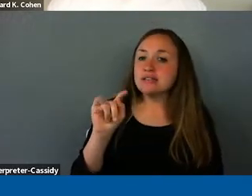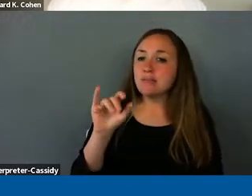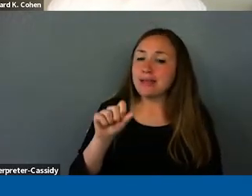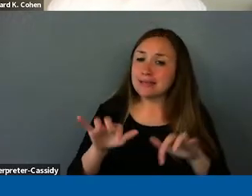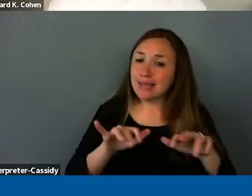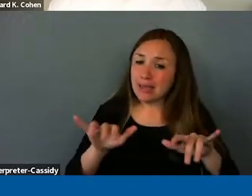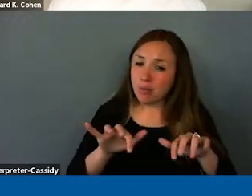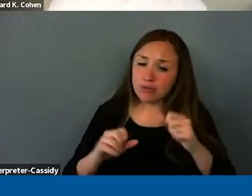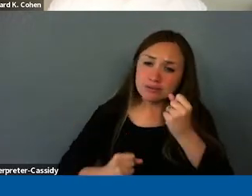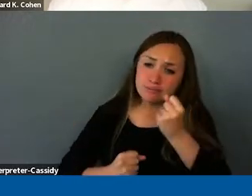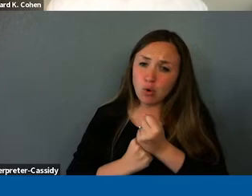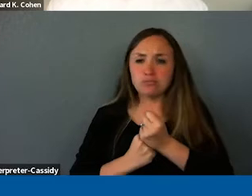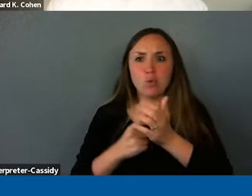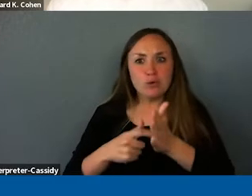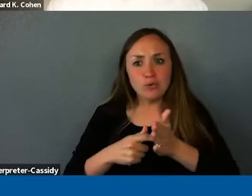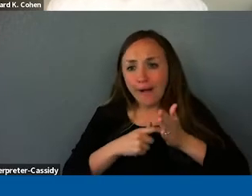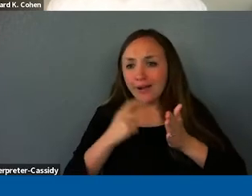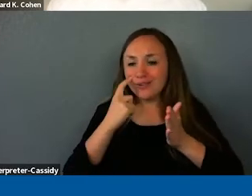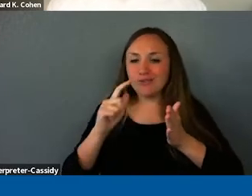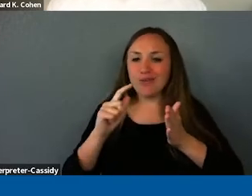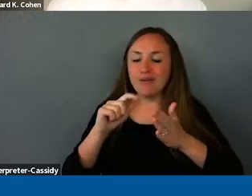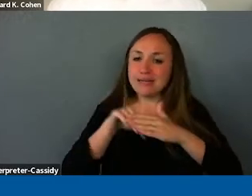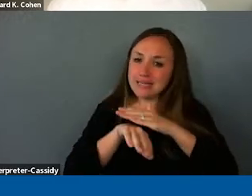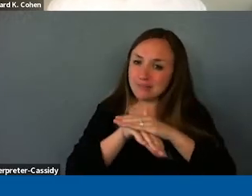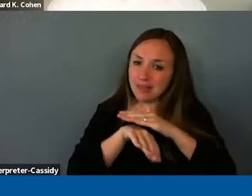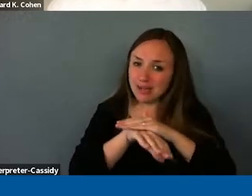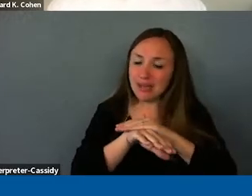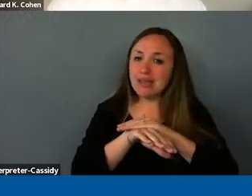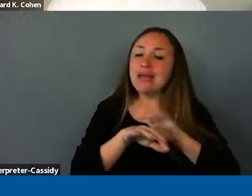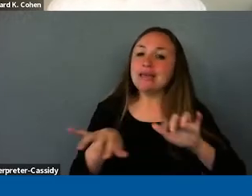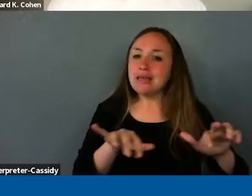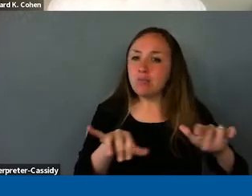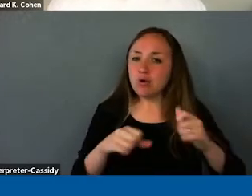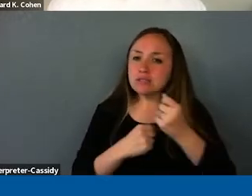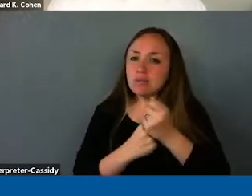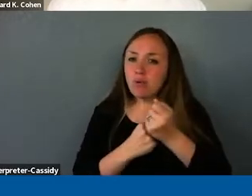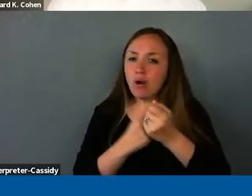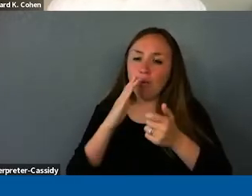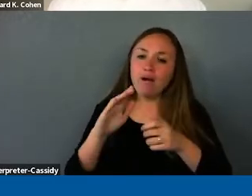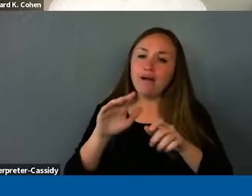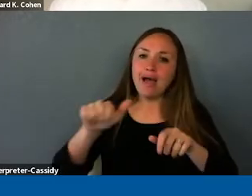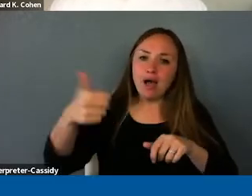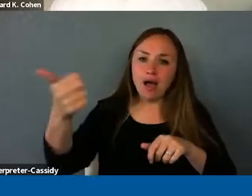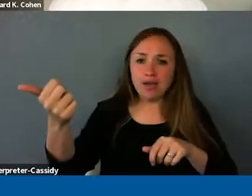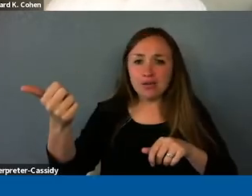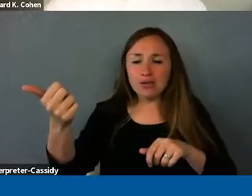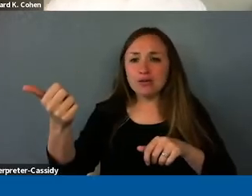for accessibility support. Ensuring keyboard support will get you a long way with other input modalities as well, like game controllers, for example.